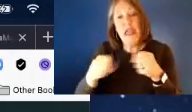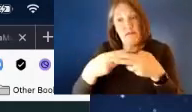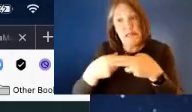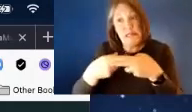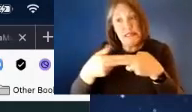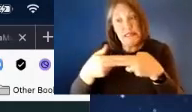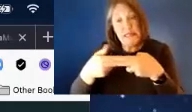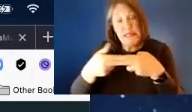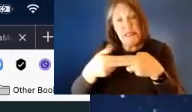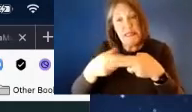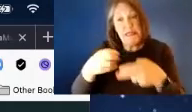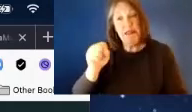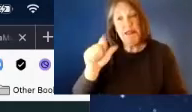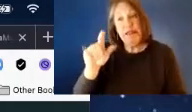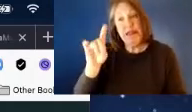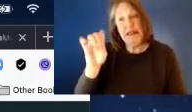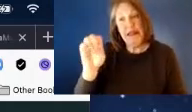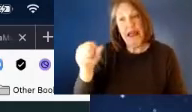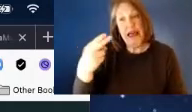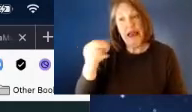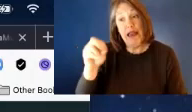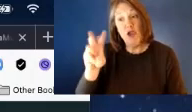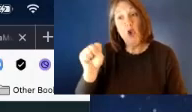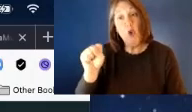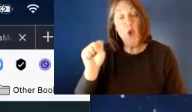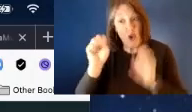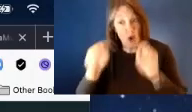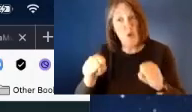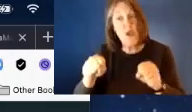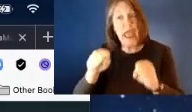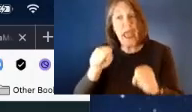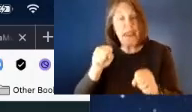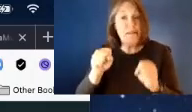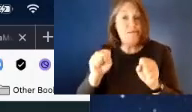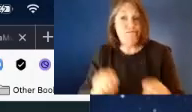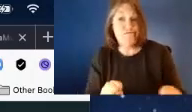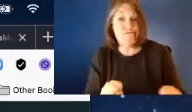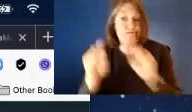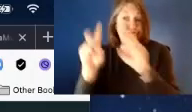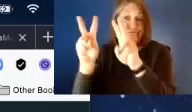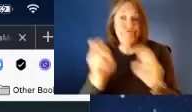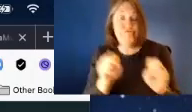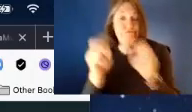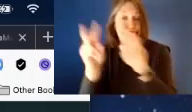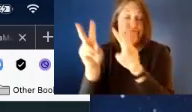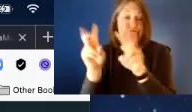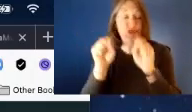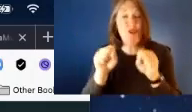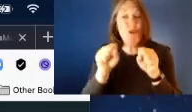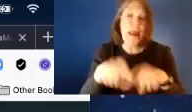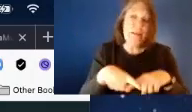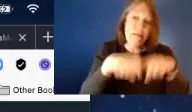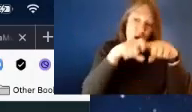of the templates, and you can pause them and click through them.